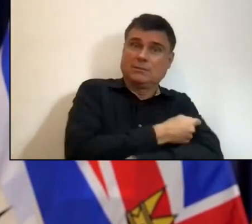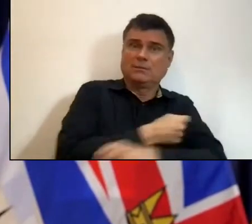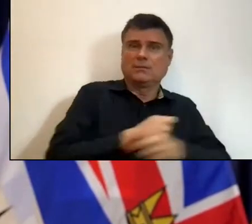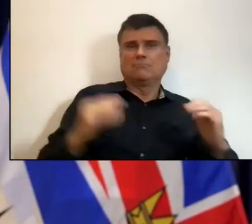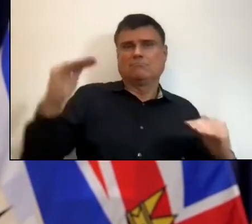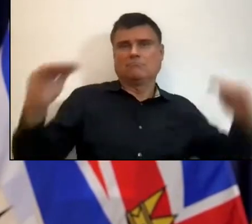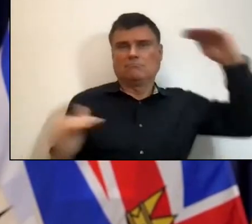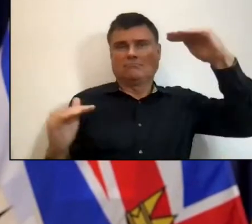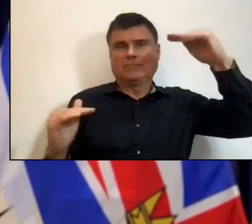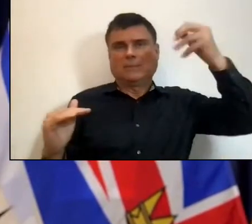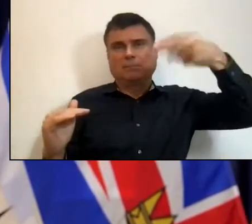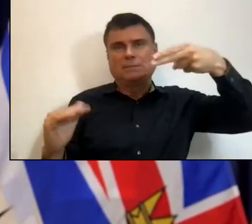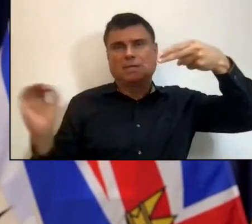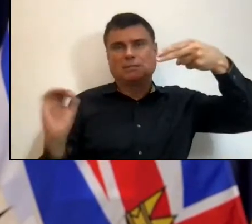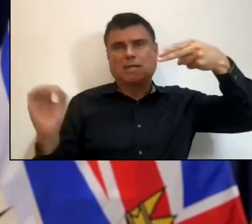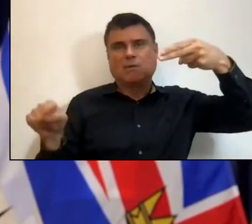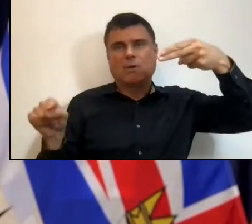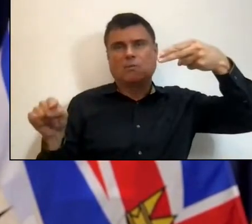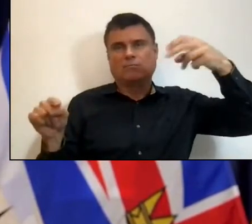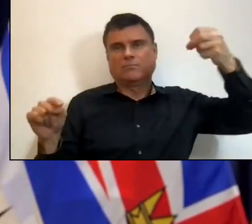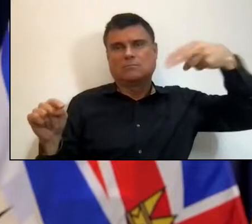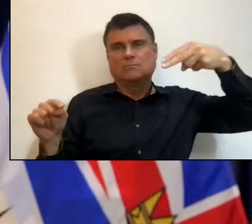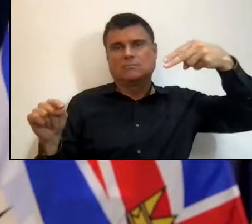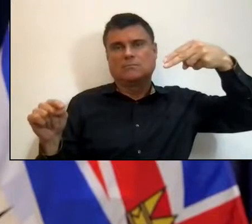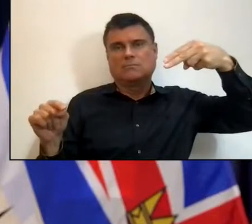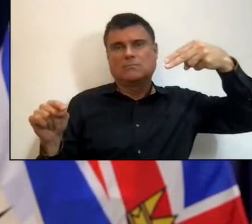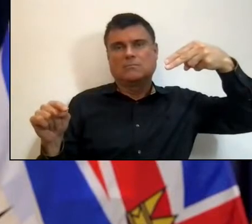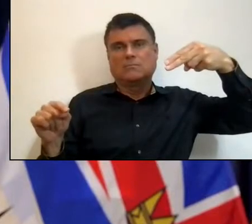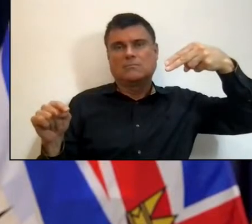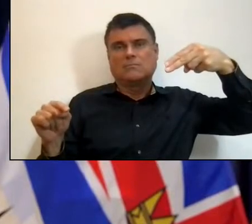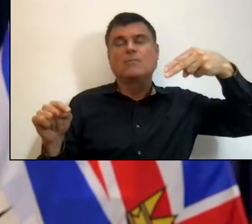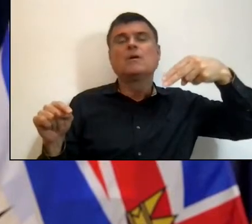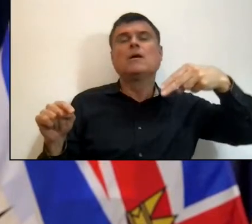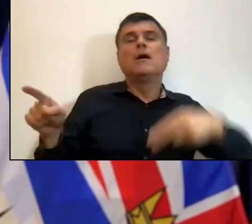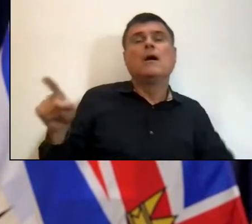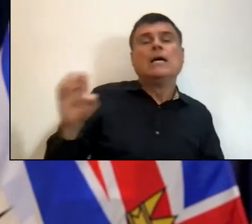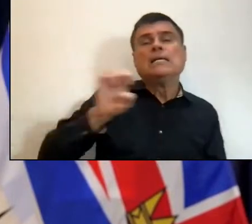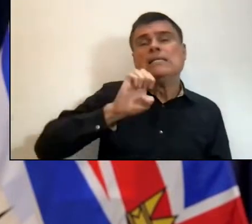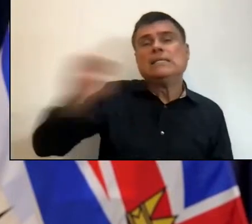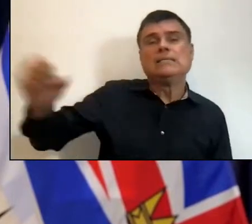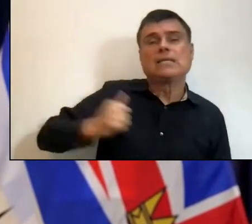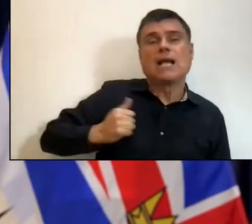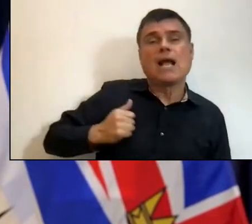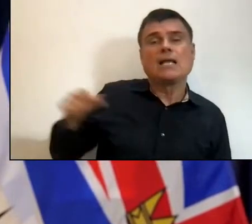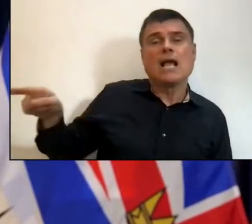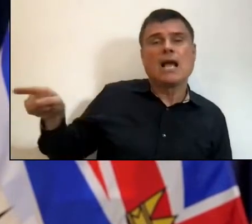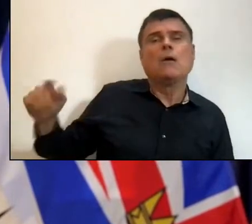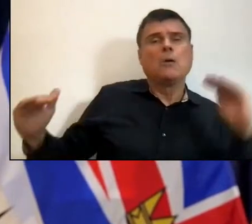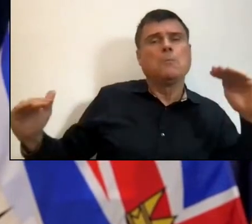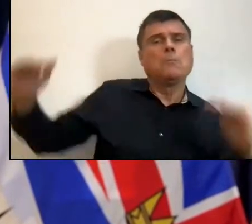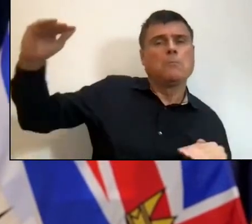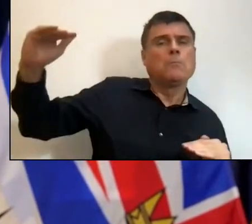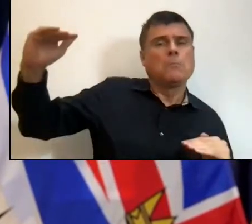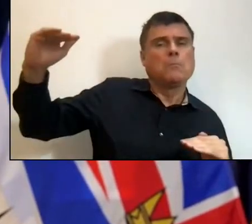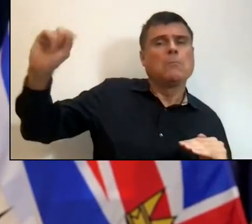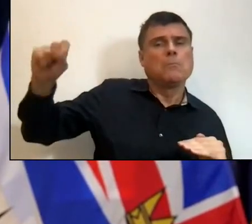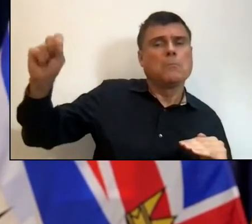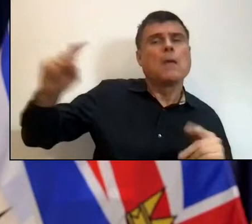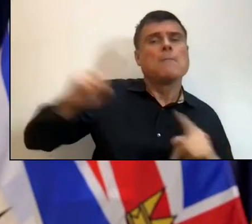Ontario. And that's to the credit to the people who managed our immunization program here and to